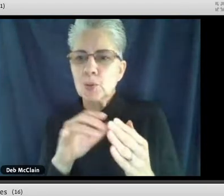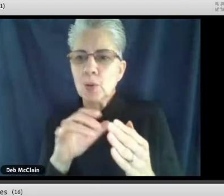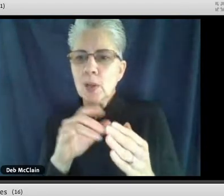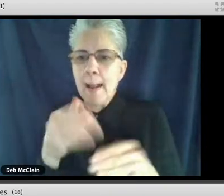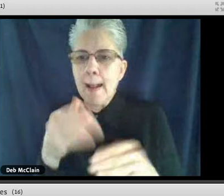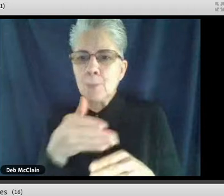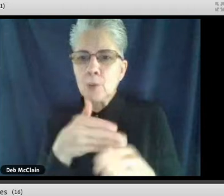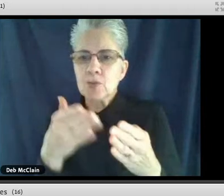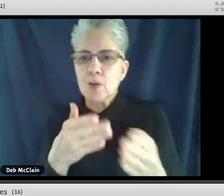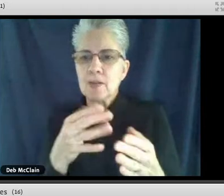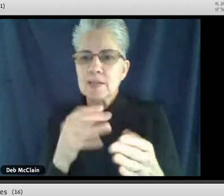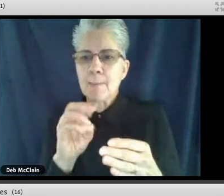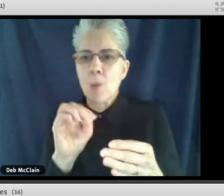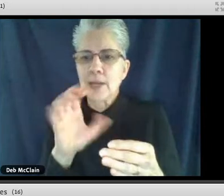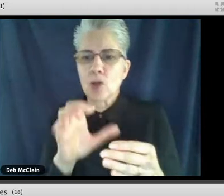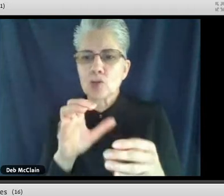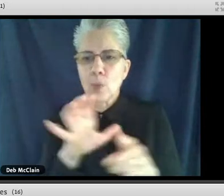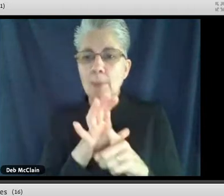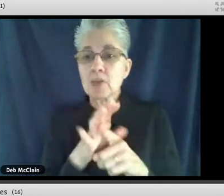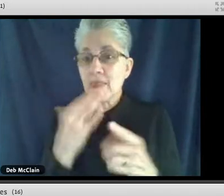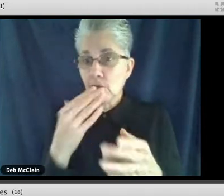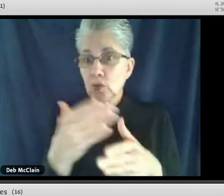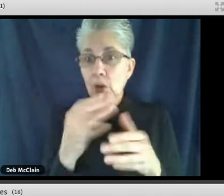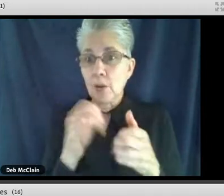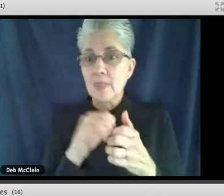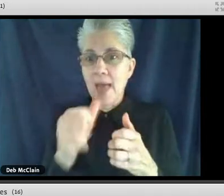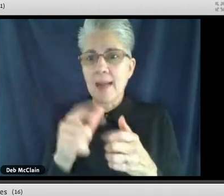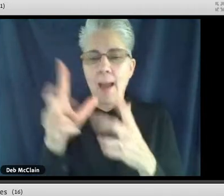Thank you for sharing that with us. I'm going to grab the URL,